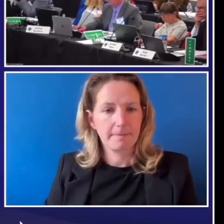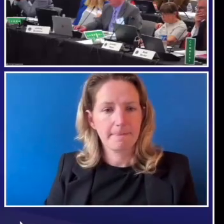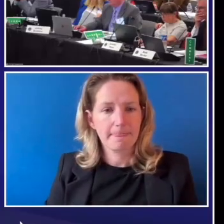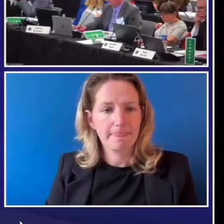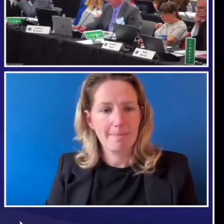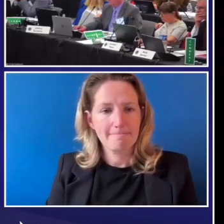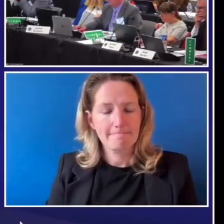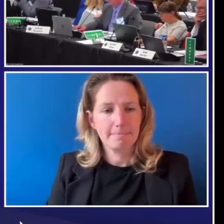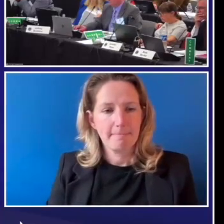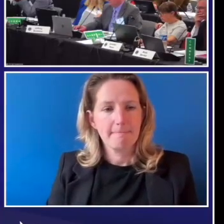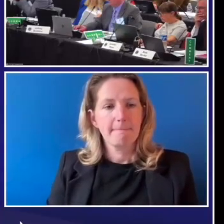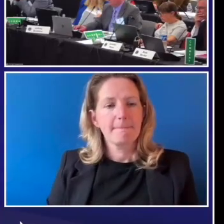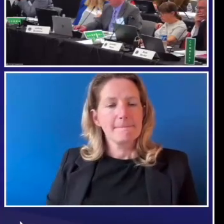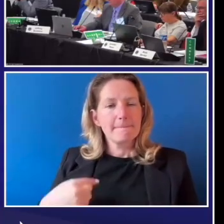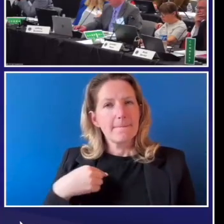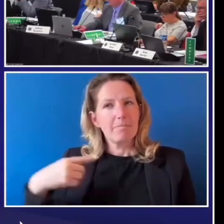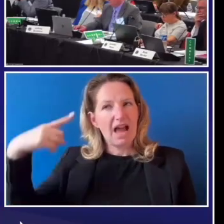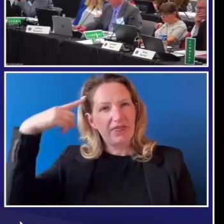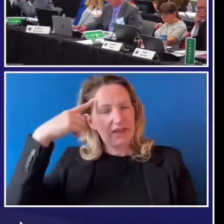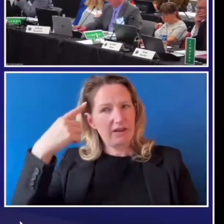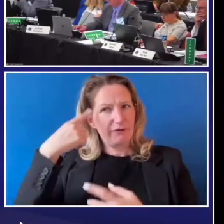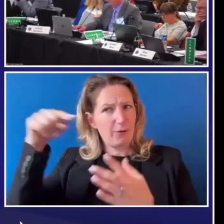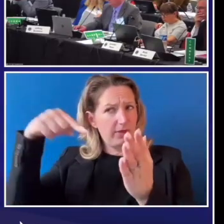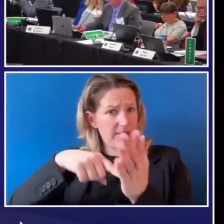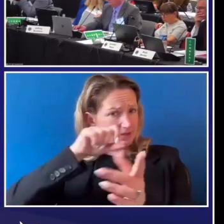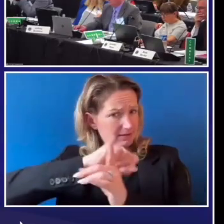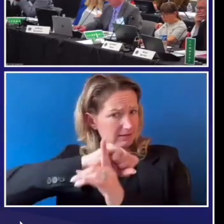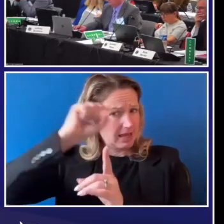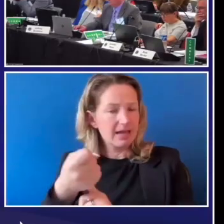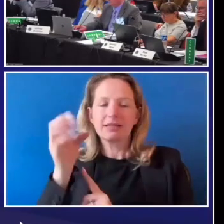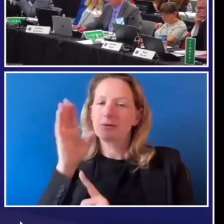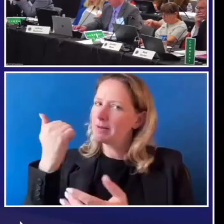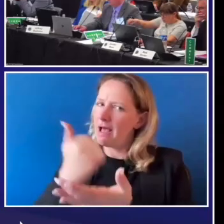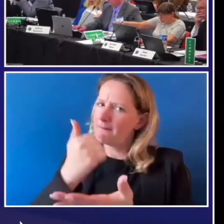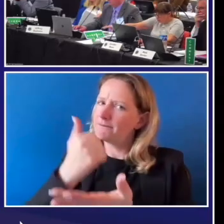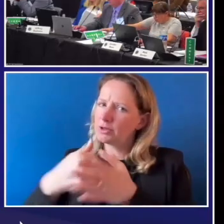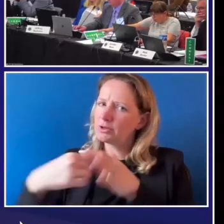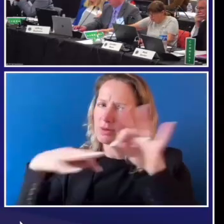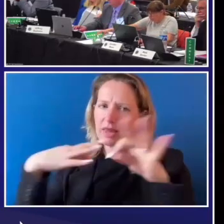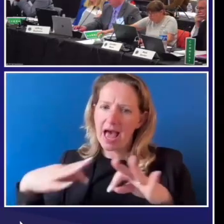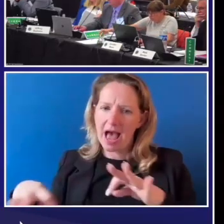I think in this case it would be helpful to lay out, like, some specific examples of what that clear and convincing evidence